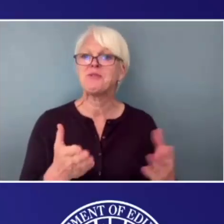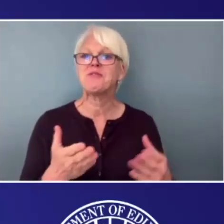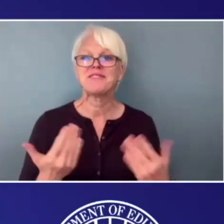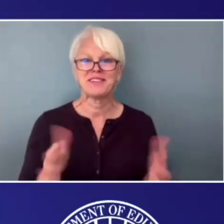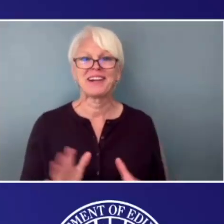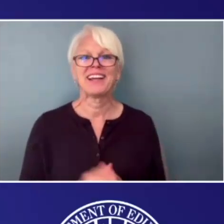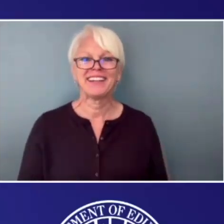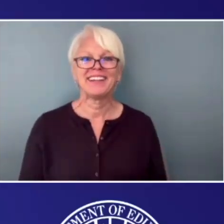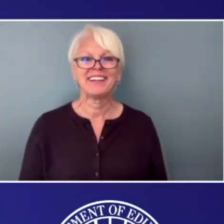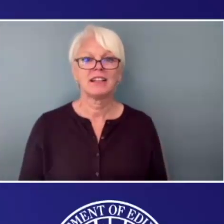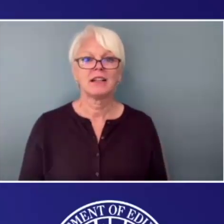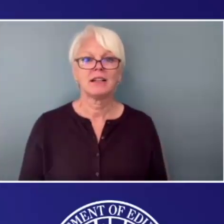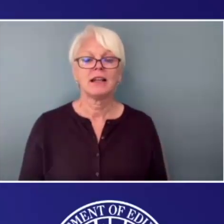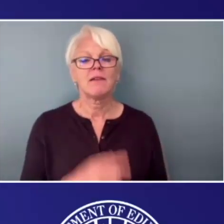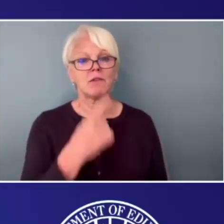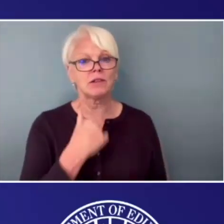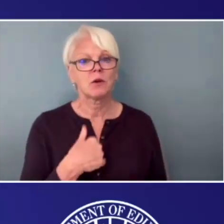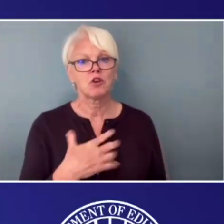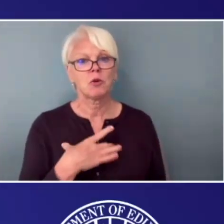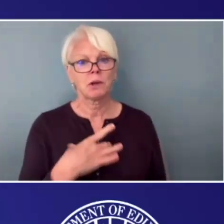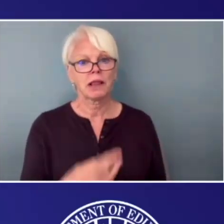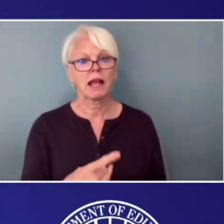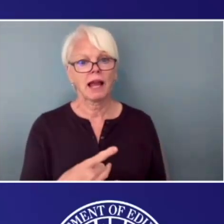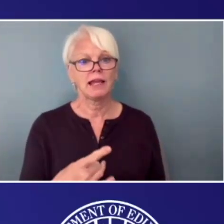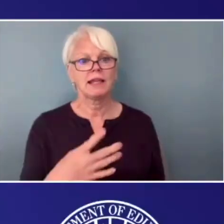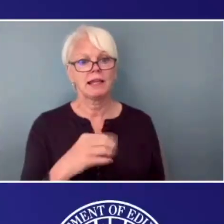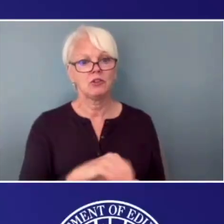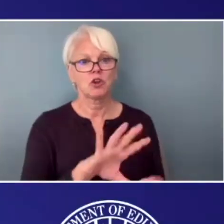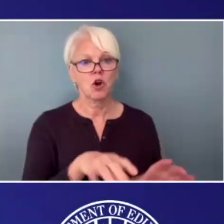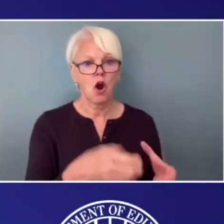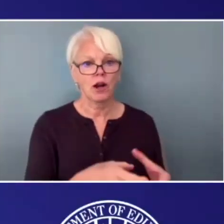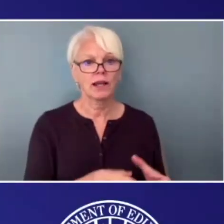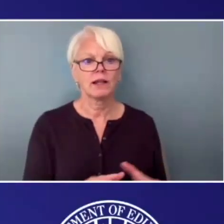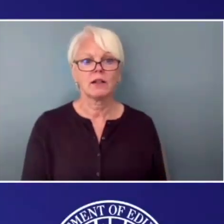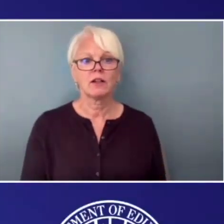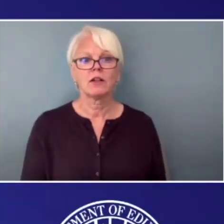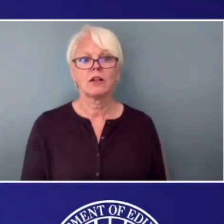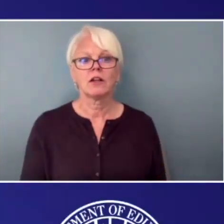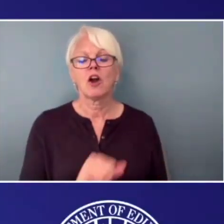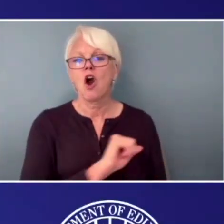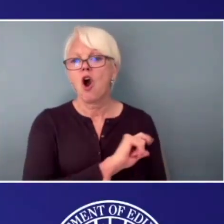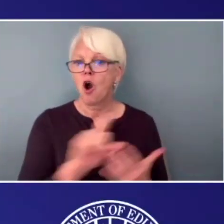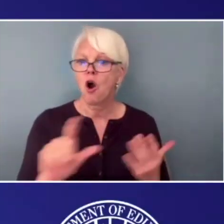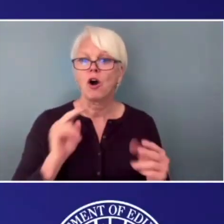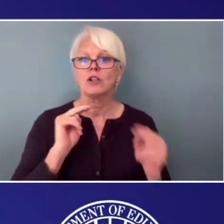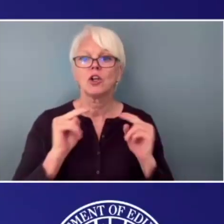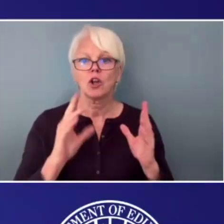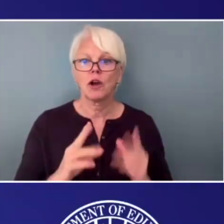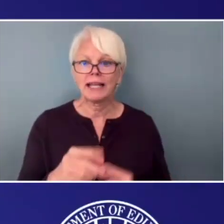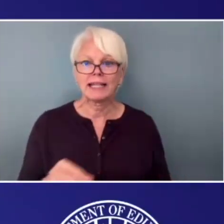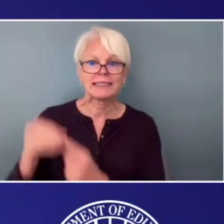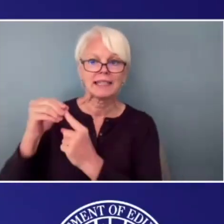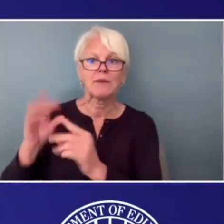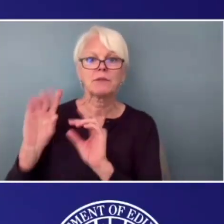If you could let me know who you would like in your caucus. All negotiators, except for the Department of Education.